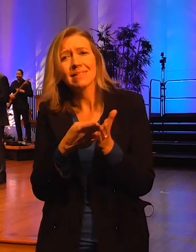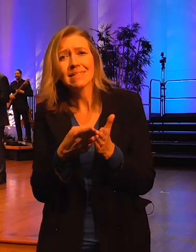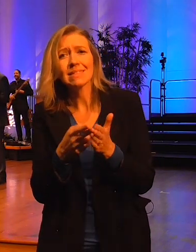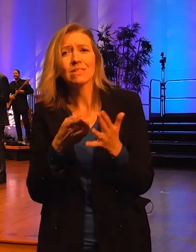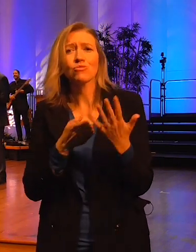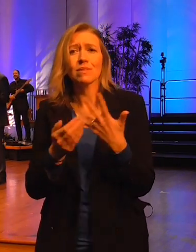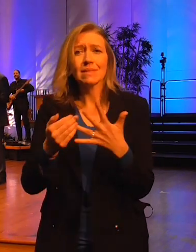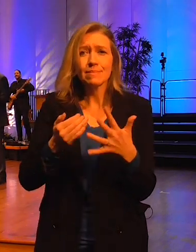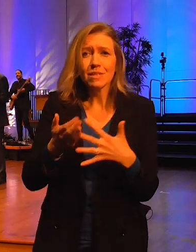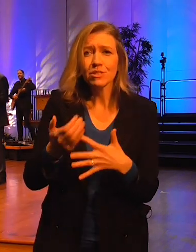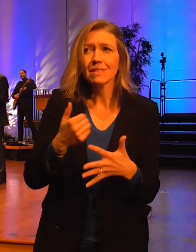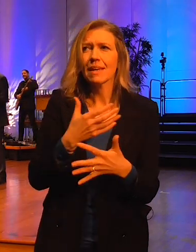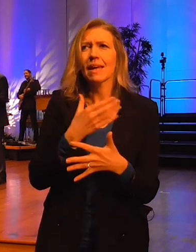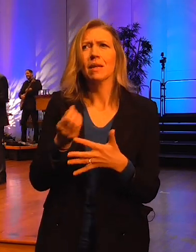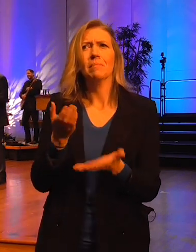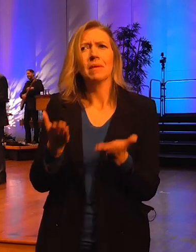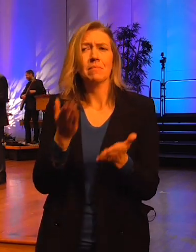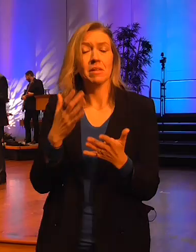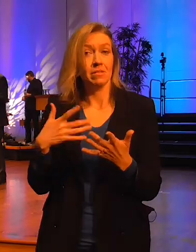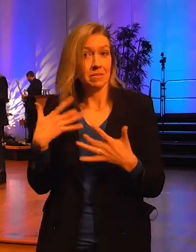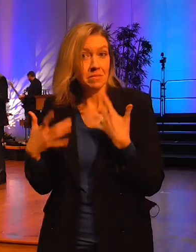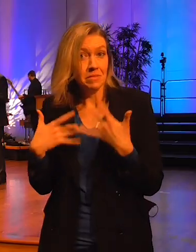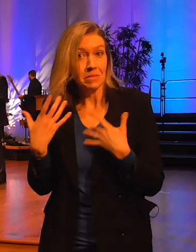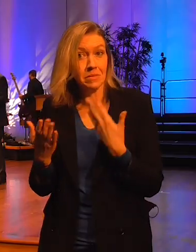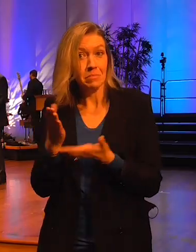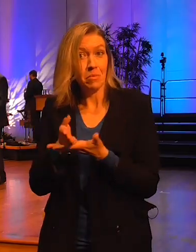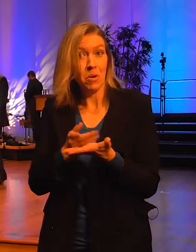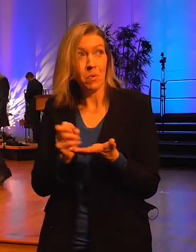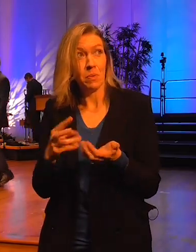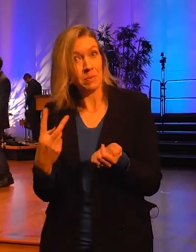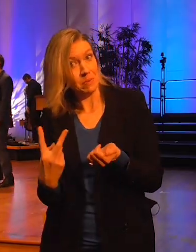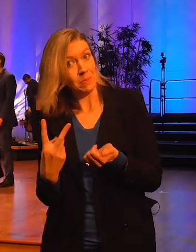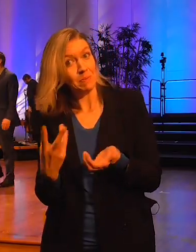a juicy scene or two in there as well maybe yeah yeah so so check that out